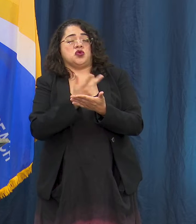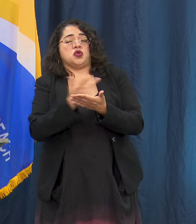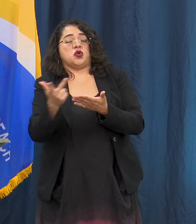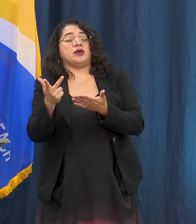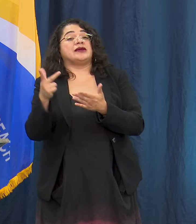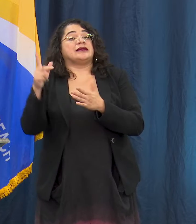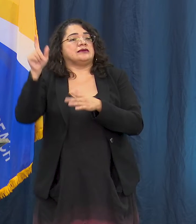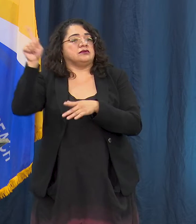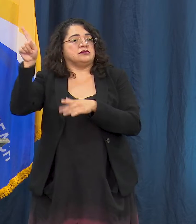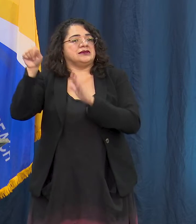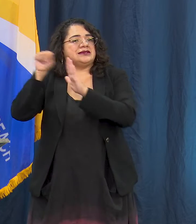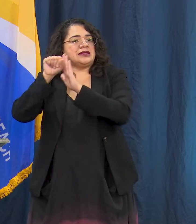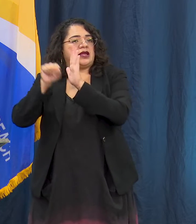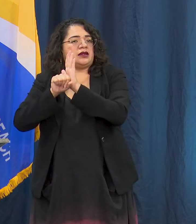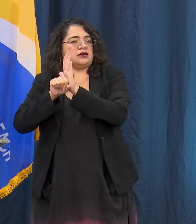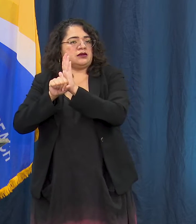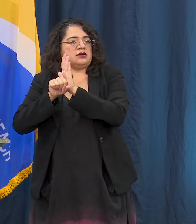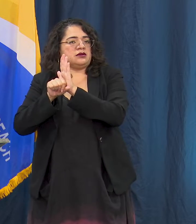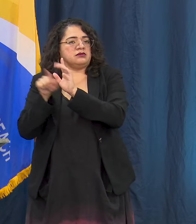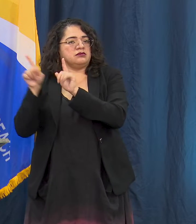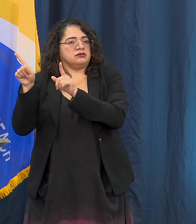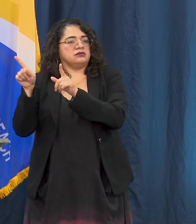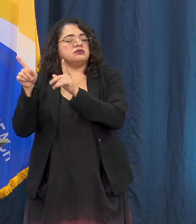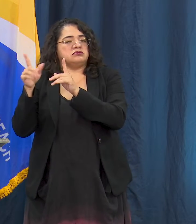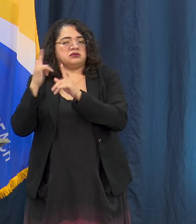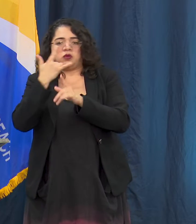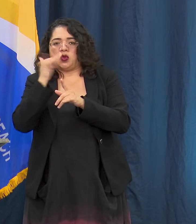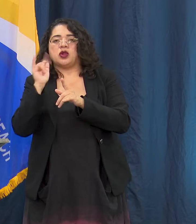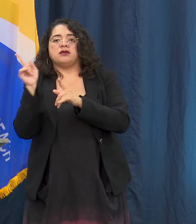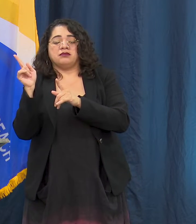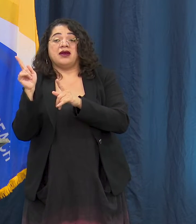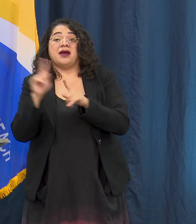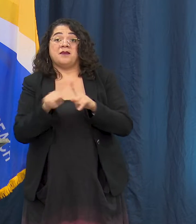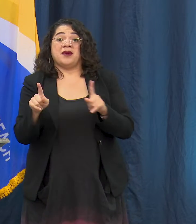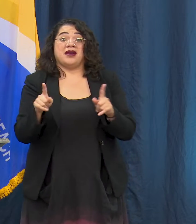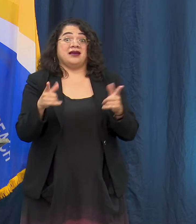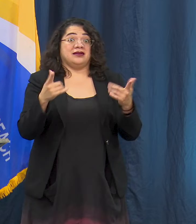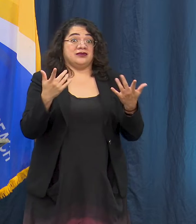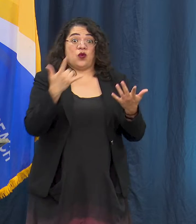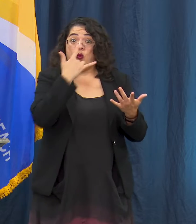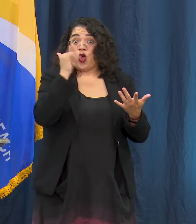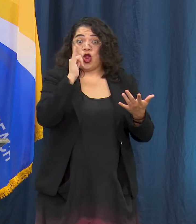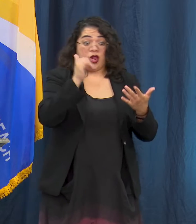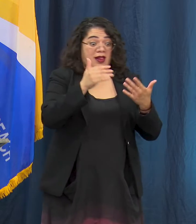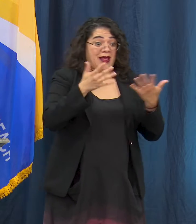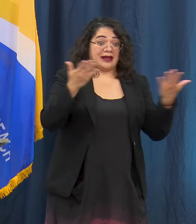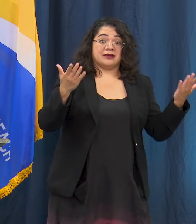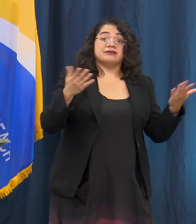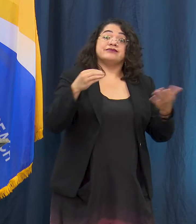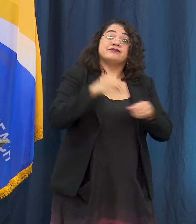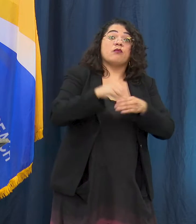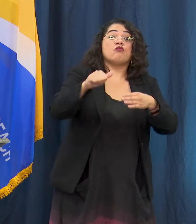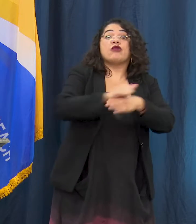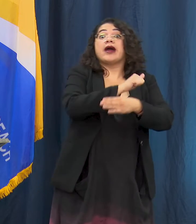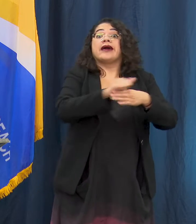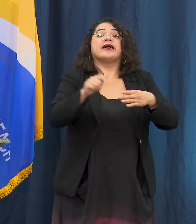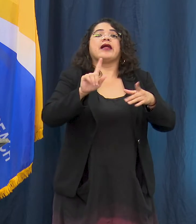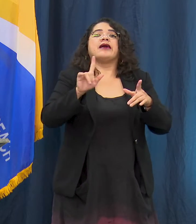what that looks like is very different to what they've looked like in the past. So what is not allowed is that people can drop in or those kind of things